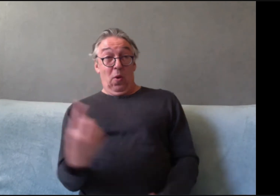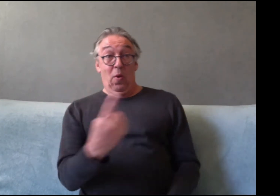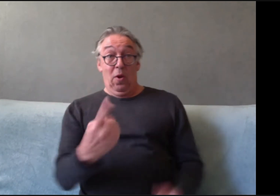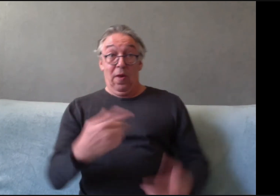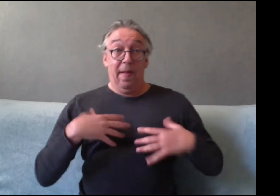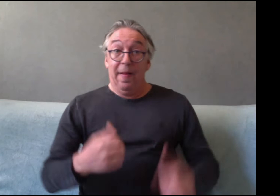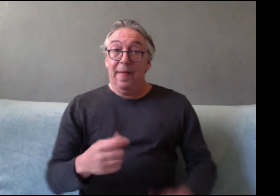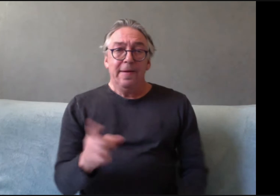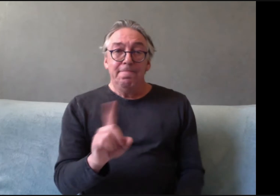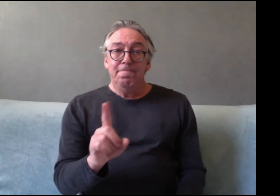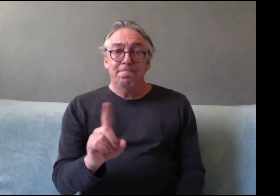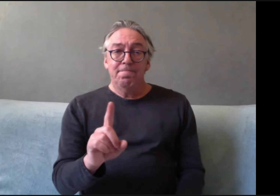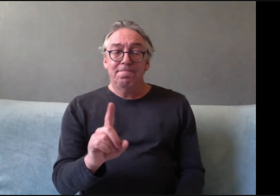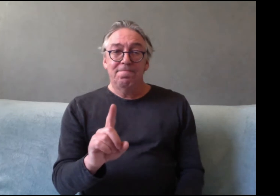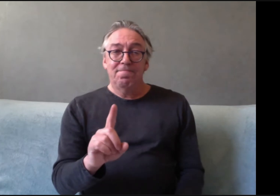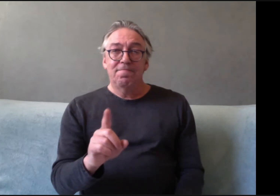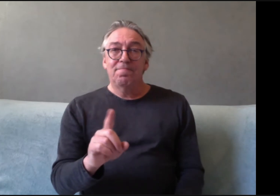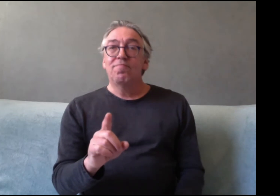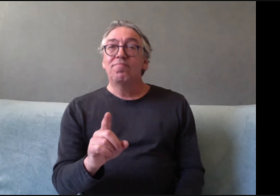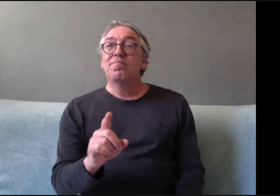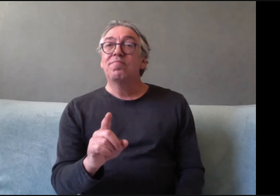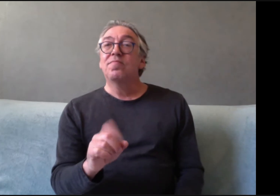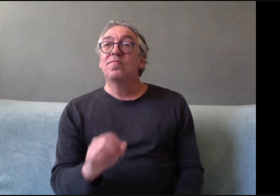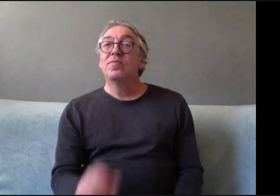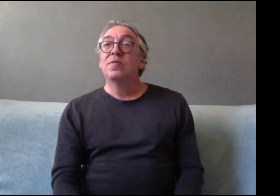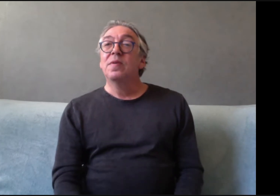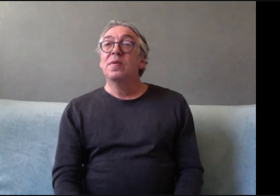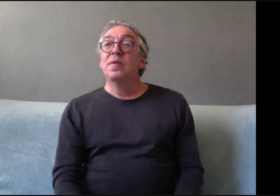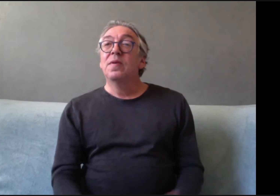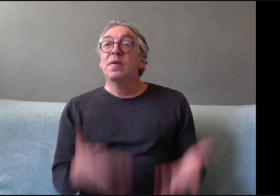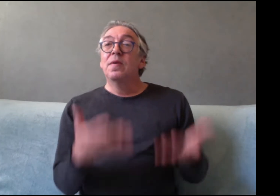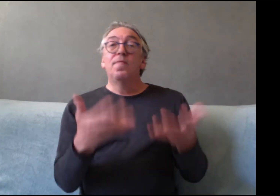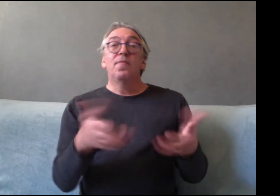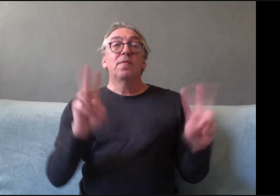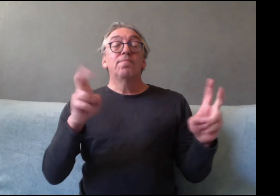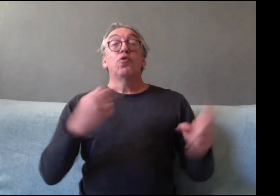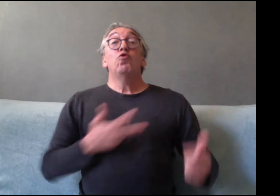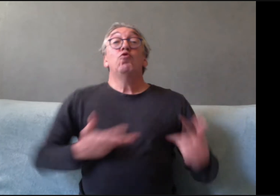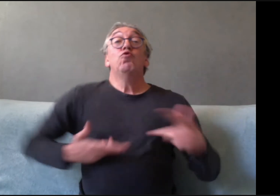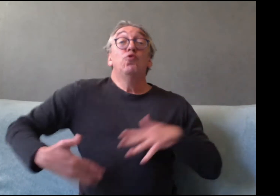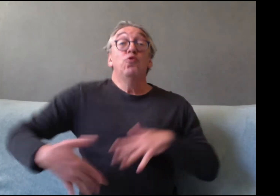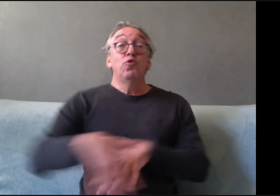and defend persons that are in a more vulnerable situation.